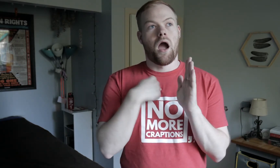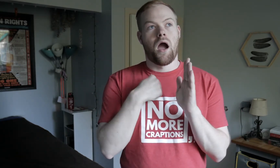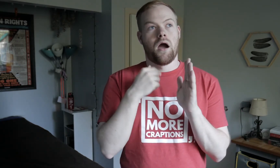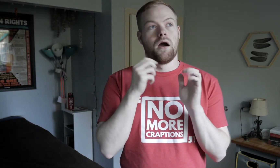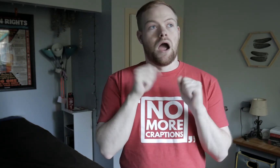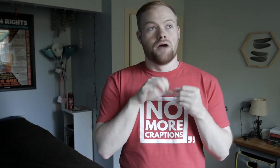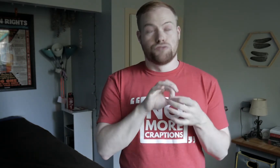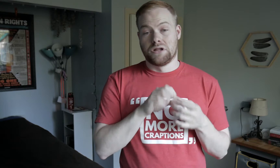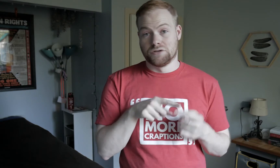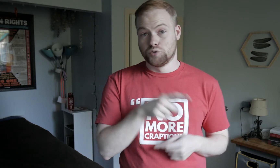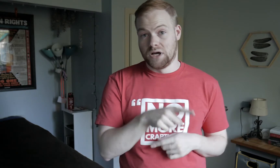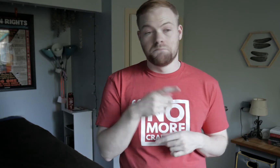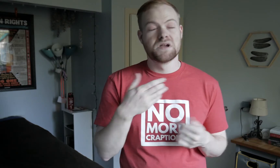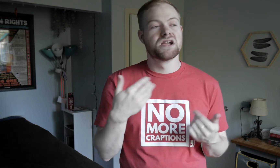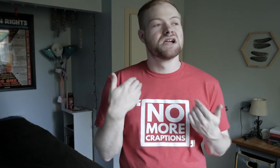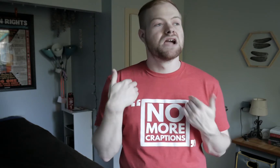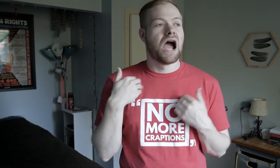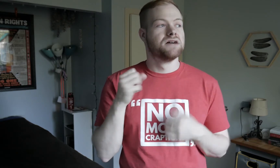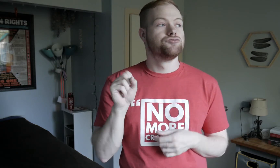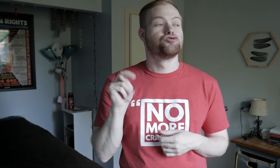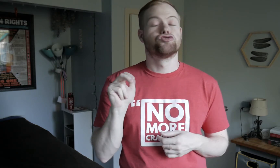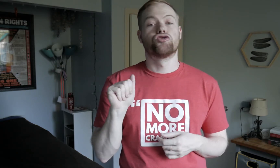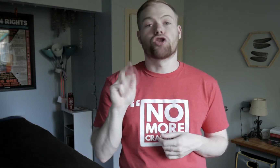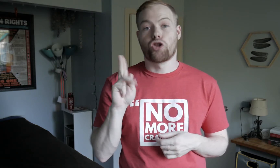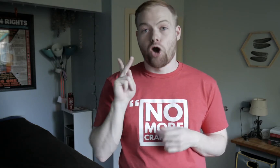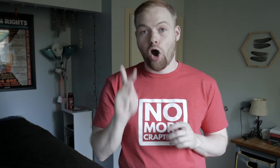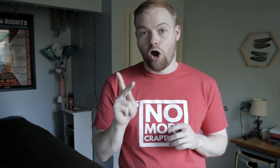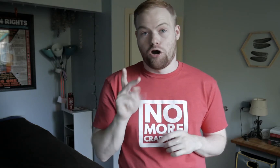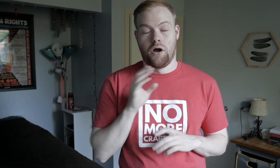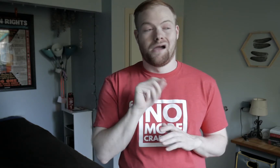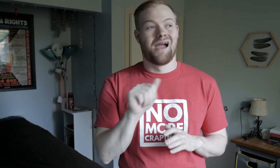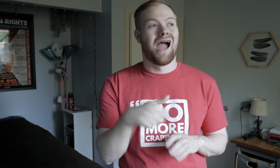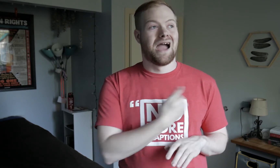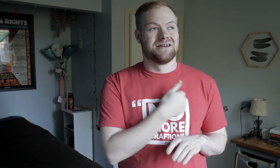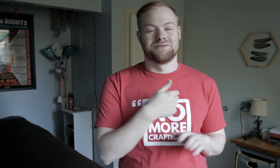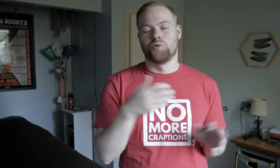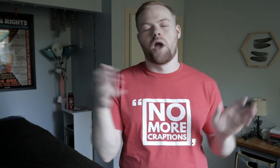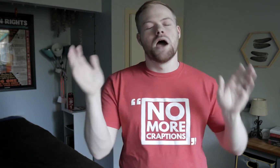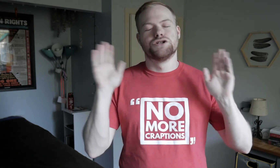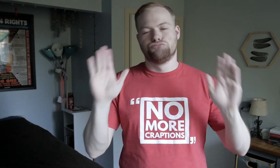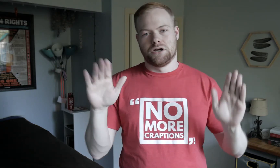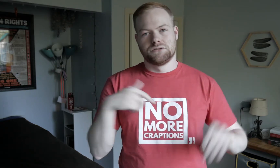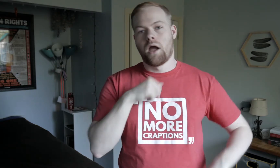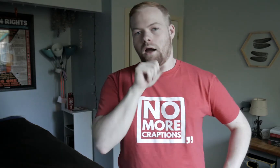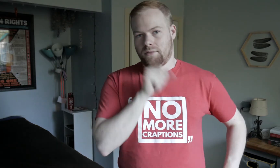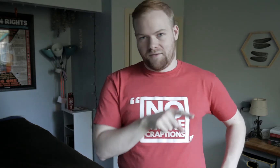I can relate to him, he has SNARK and attitude, it’s great. I love him.